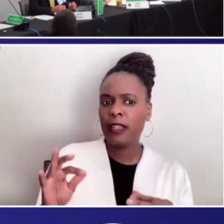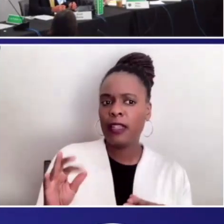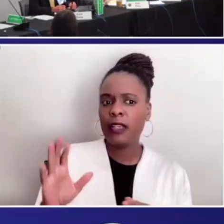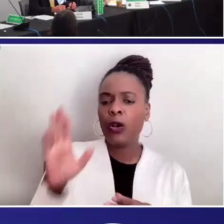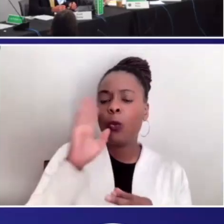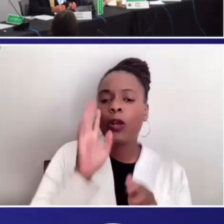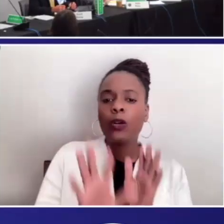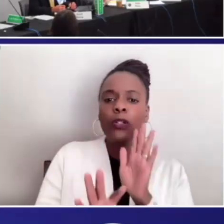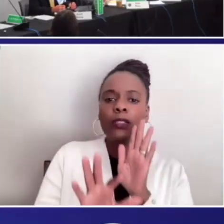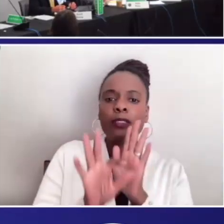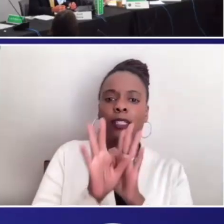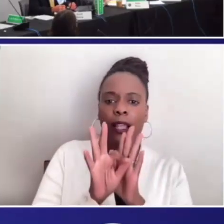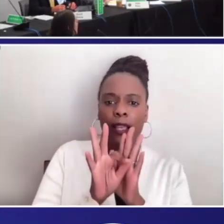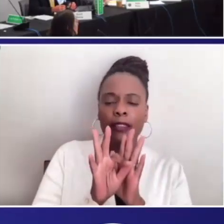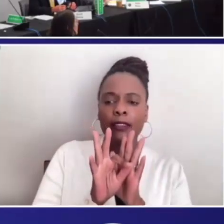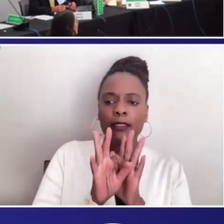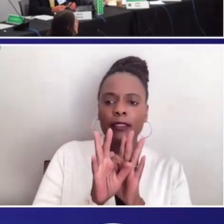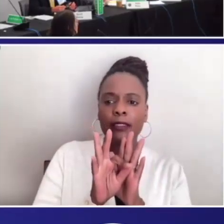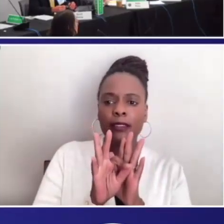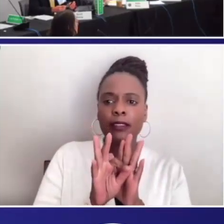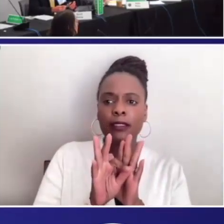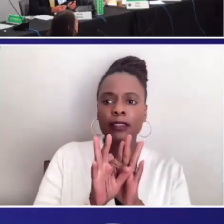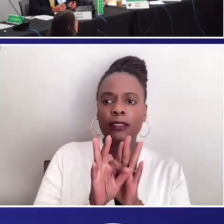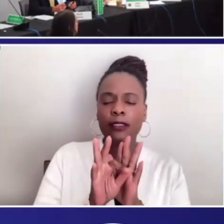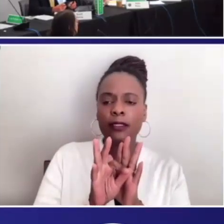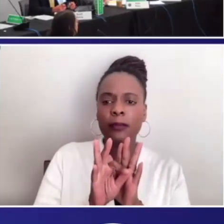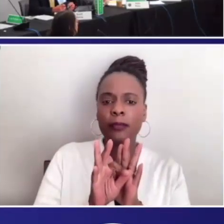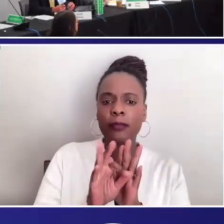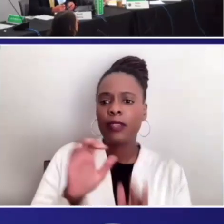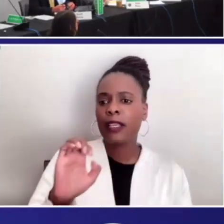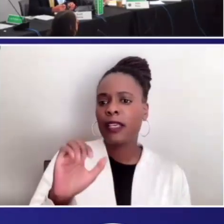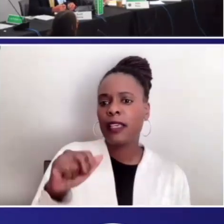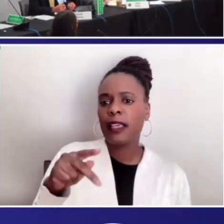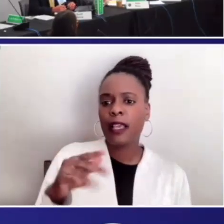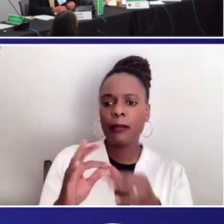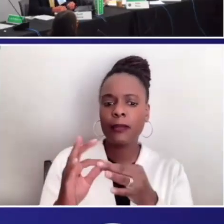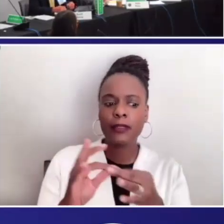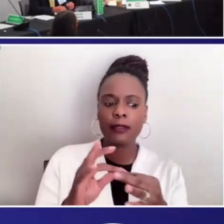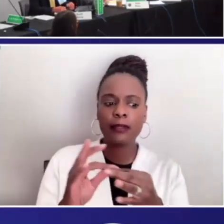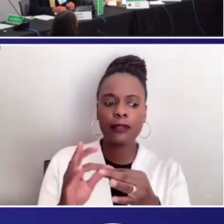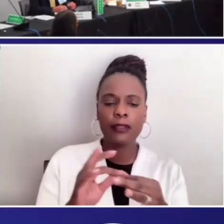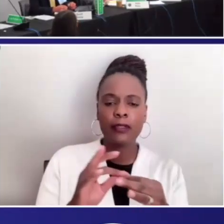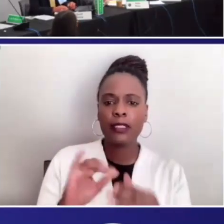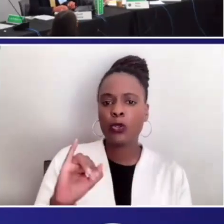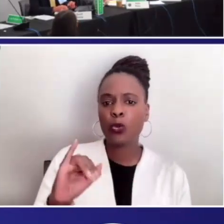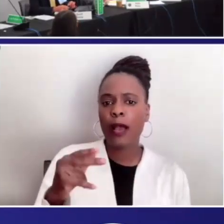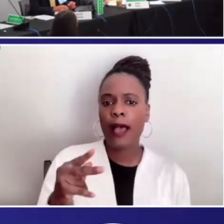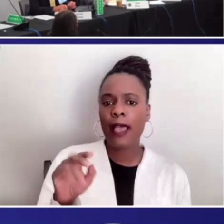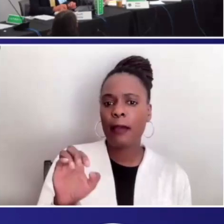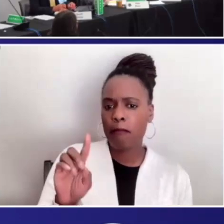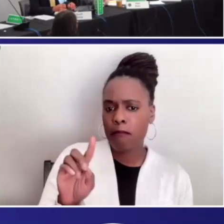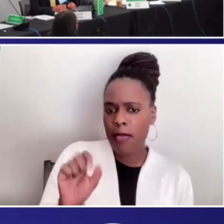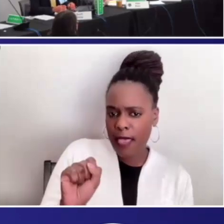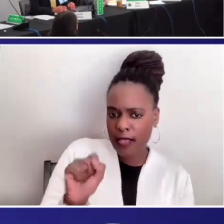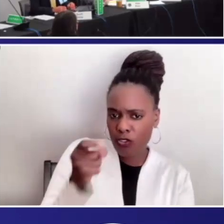like that, you know, the EAP is tied to IPEDS. Is that right? Yeah, something like that.